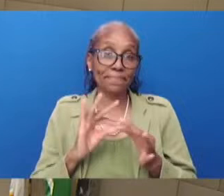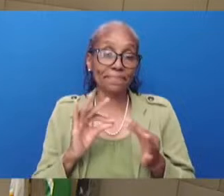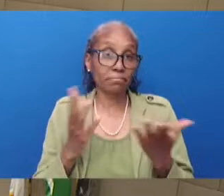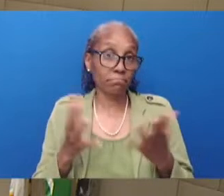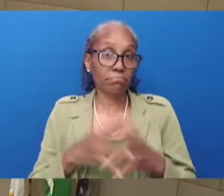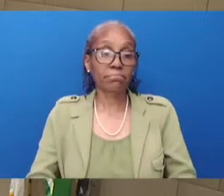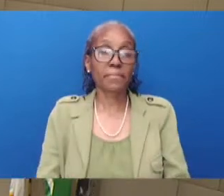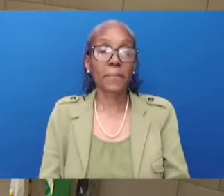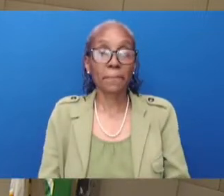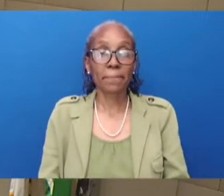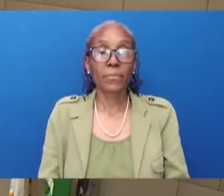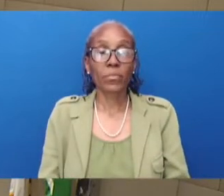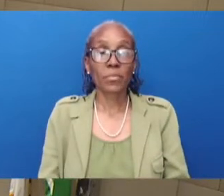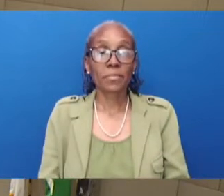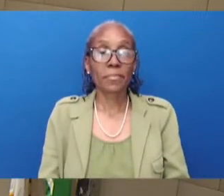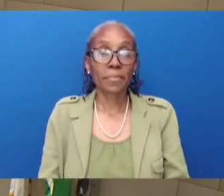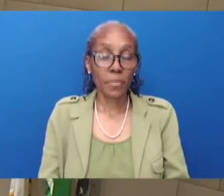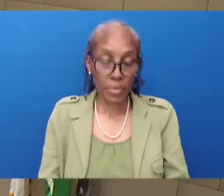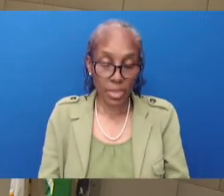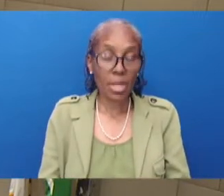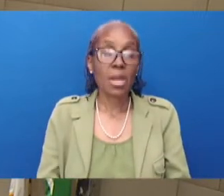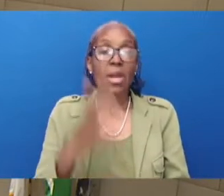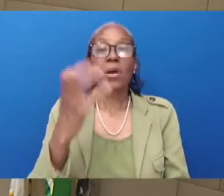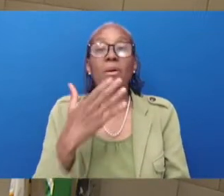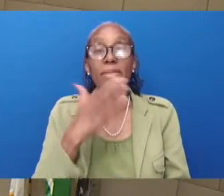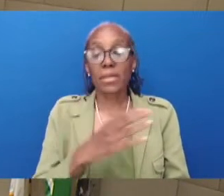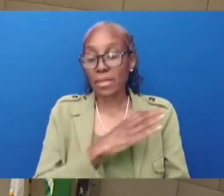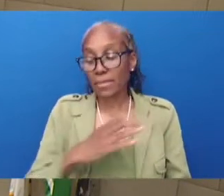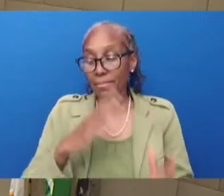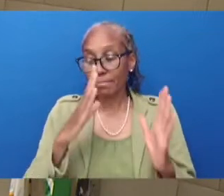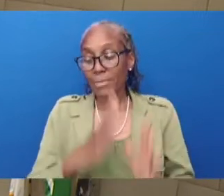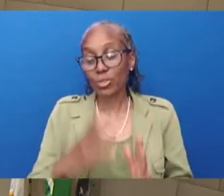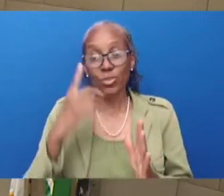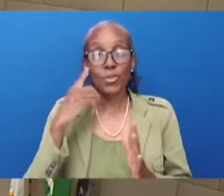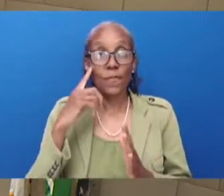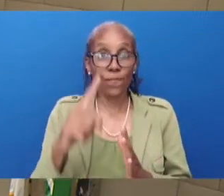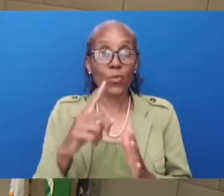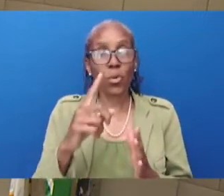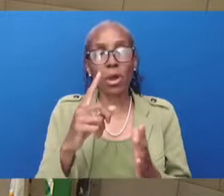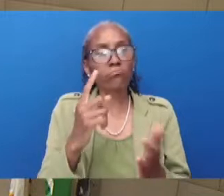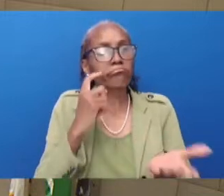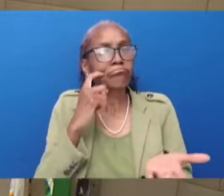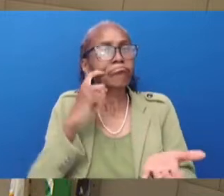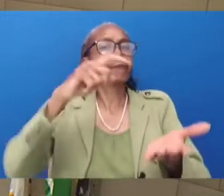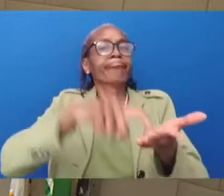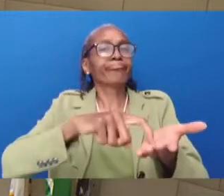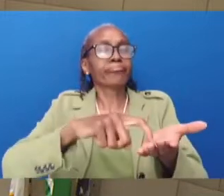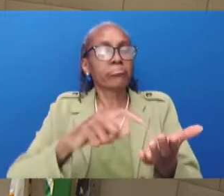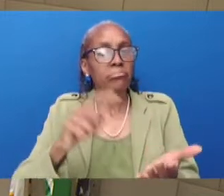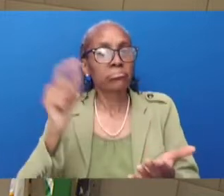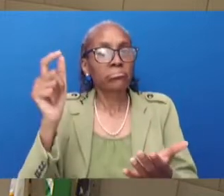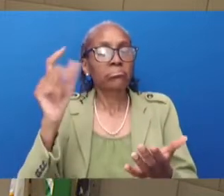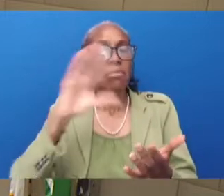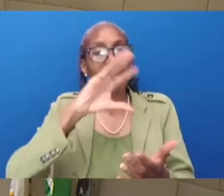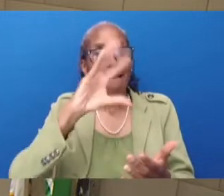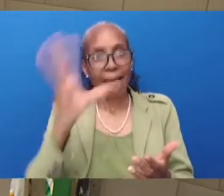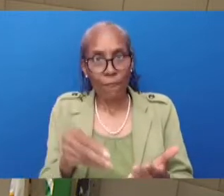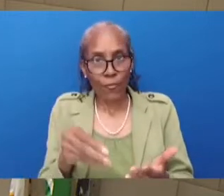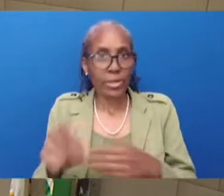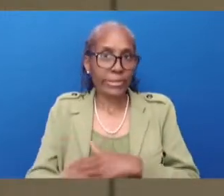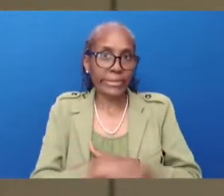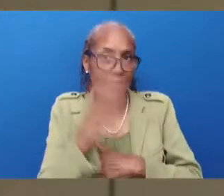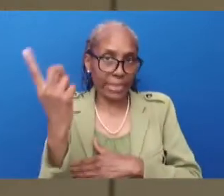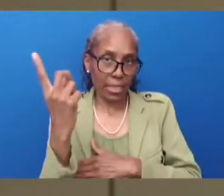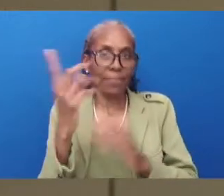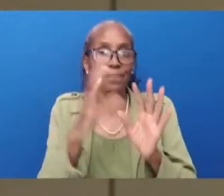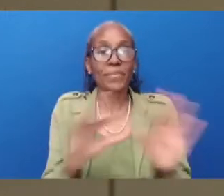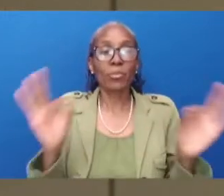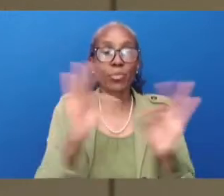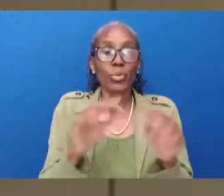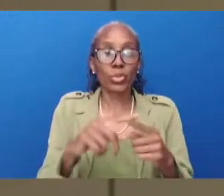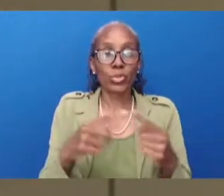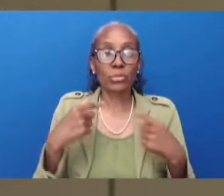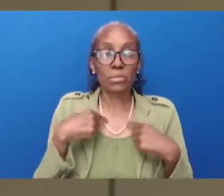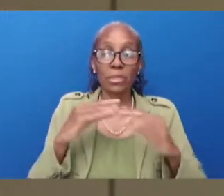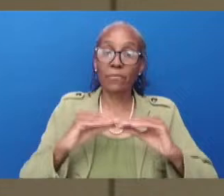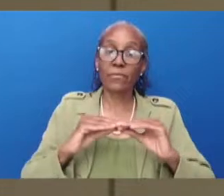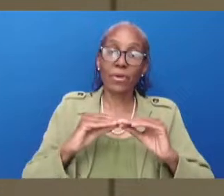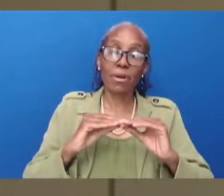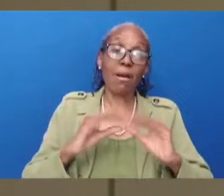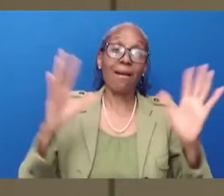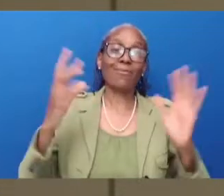WOULD ANYONE LIKE TO BE HEARD?